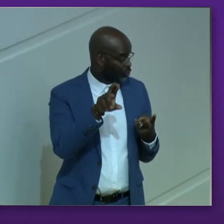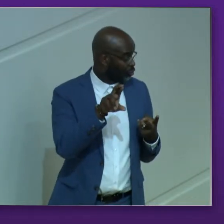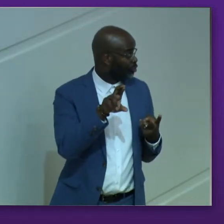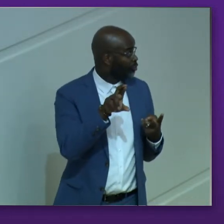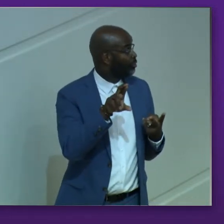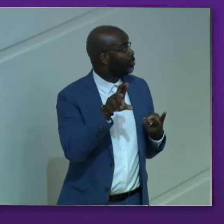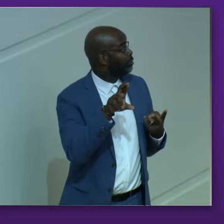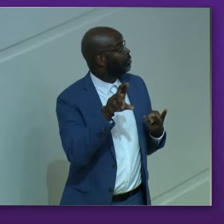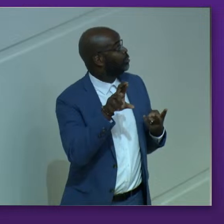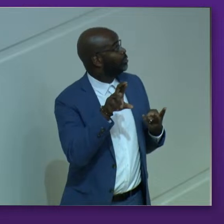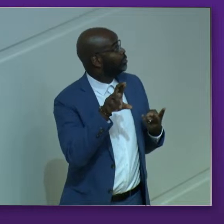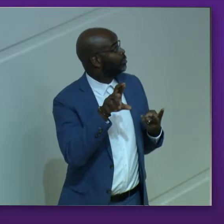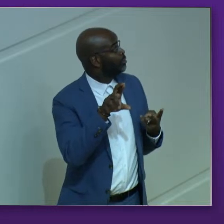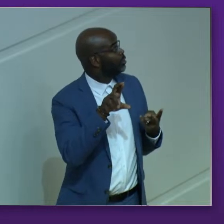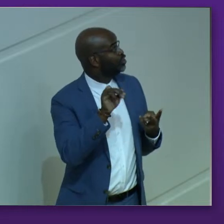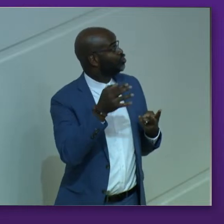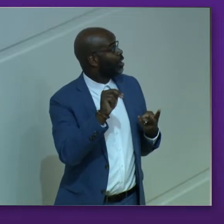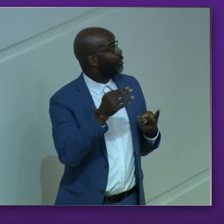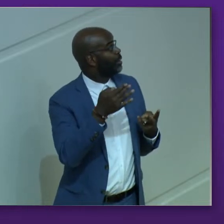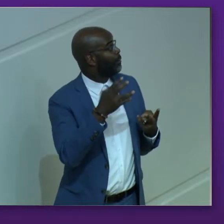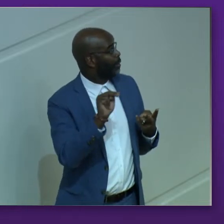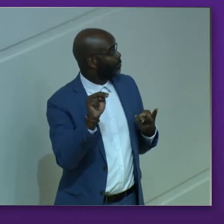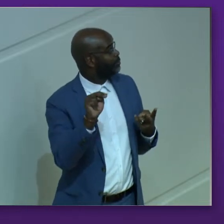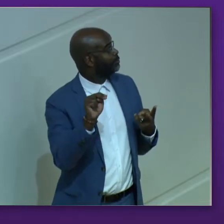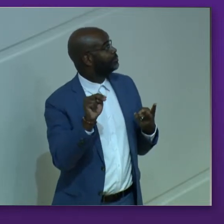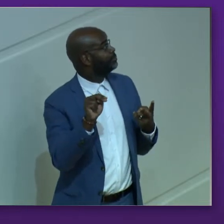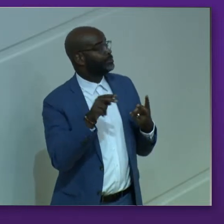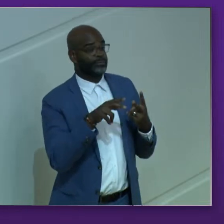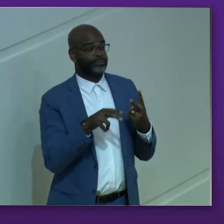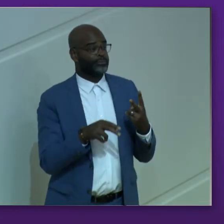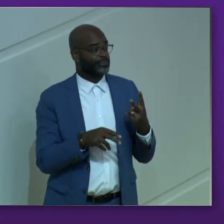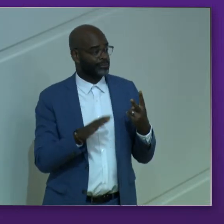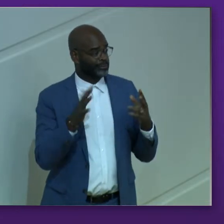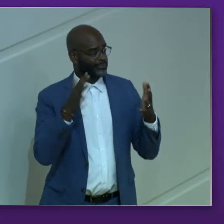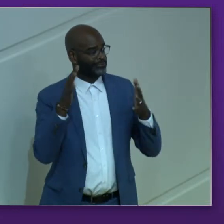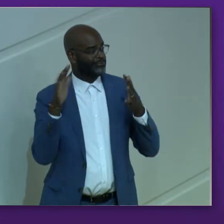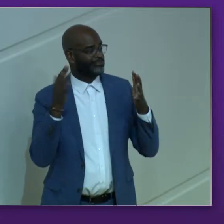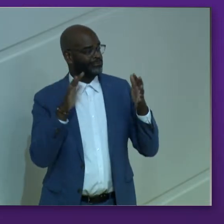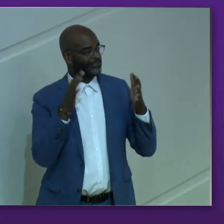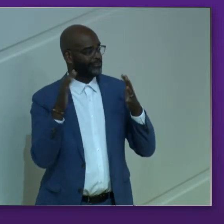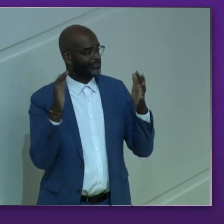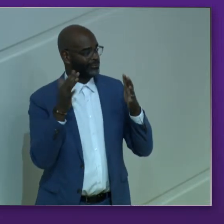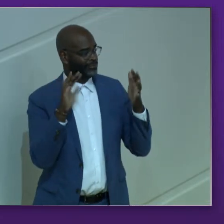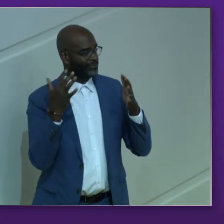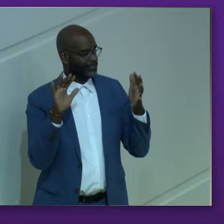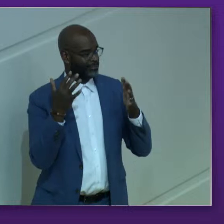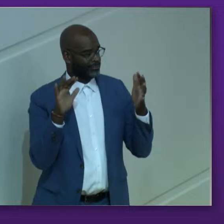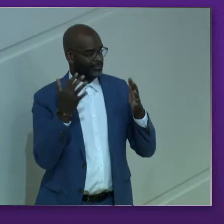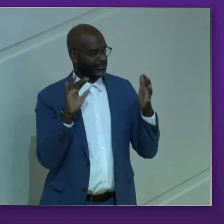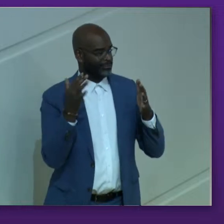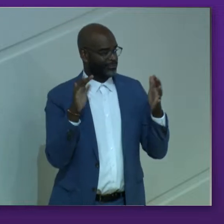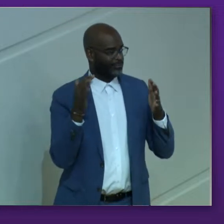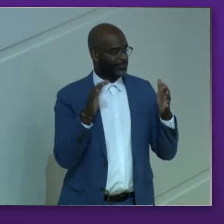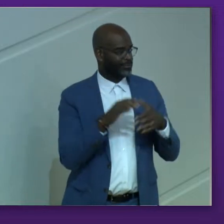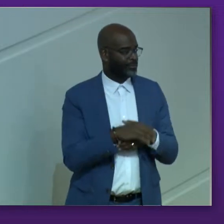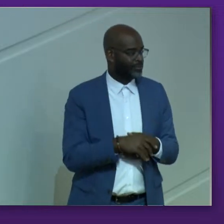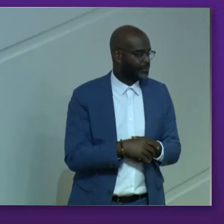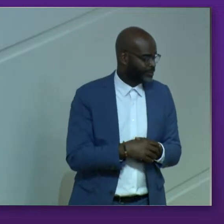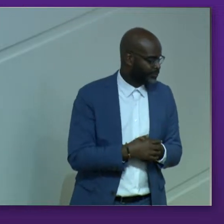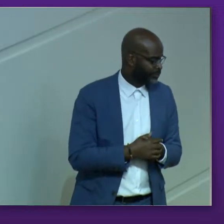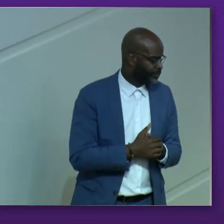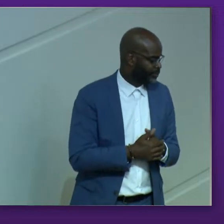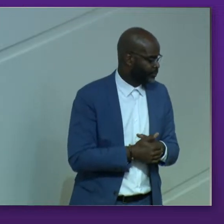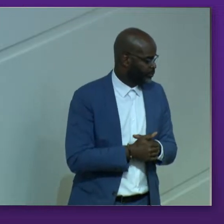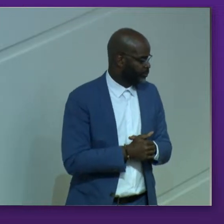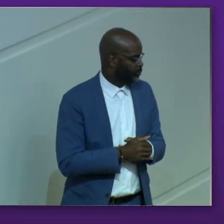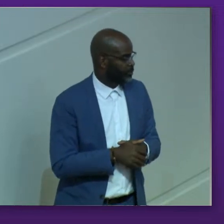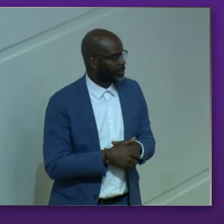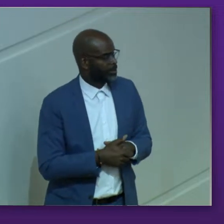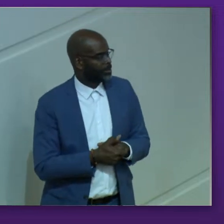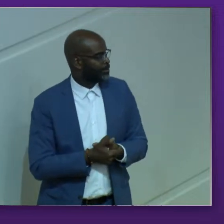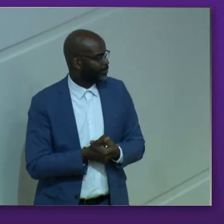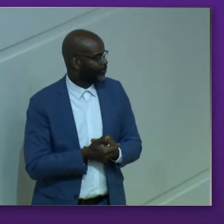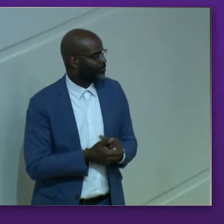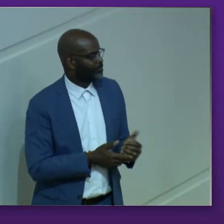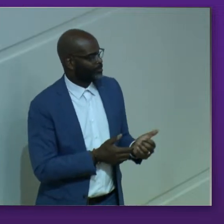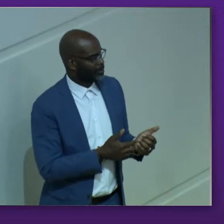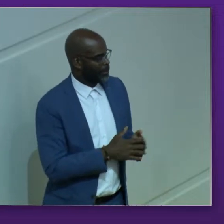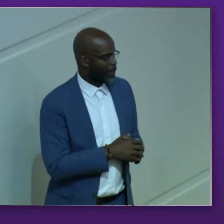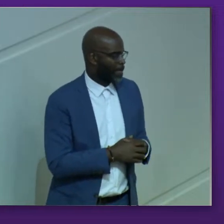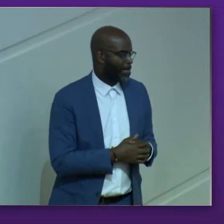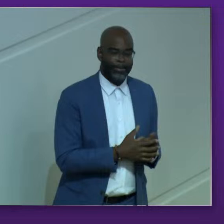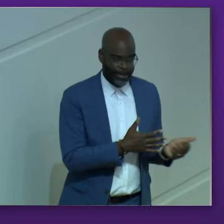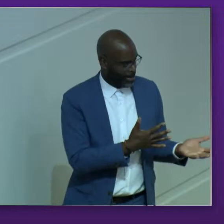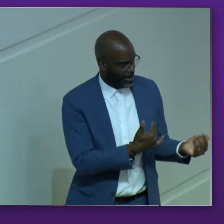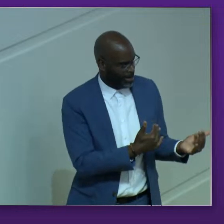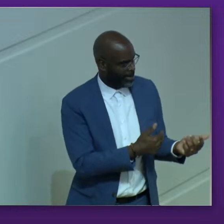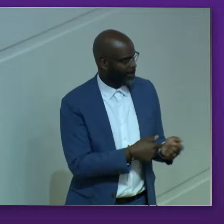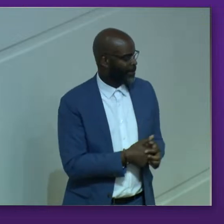INITIATIVE TO.